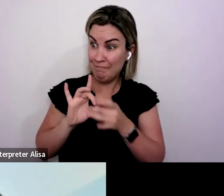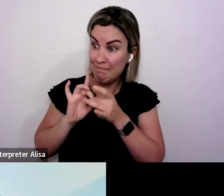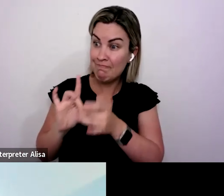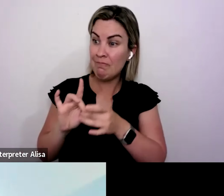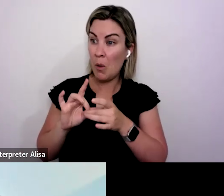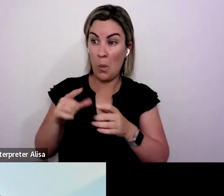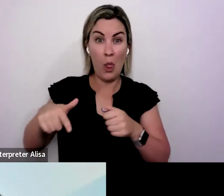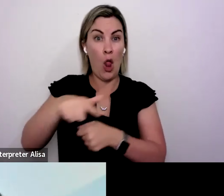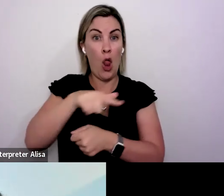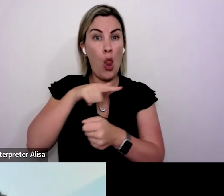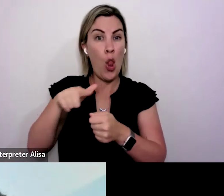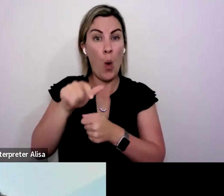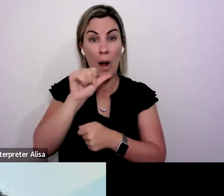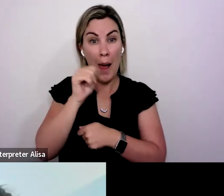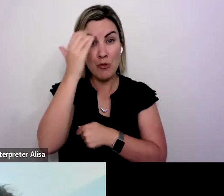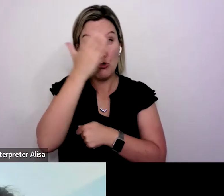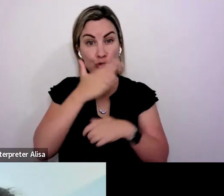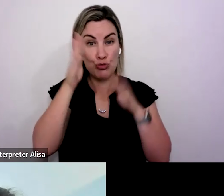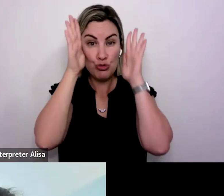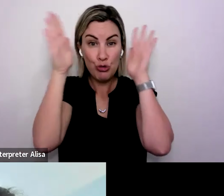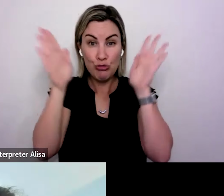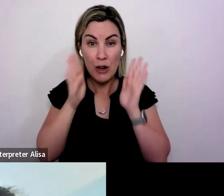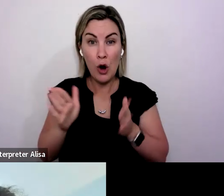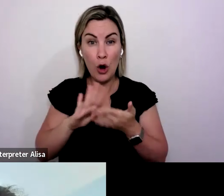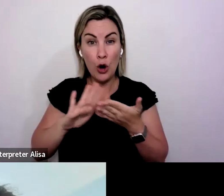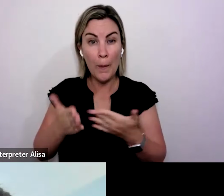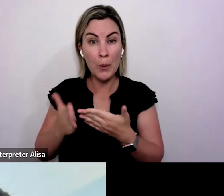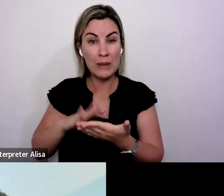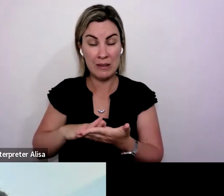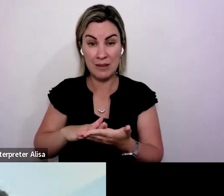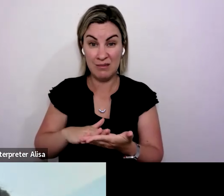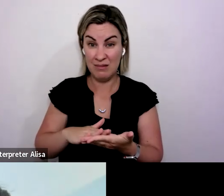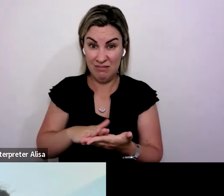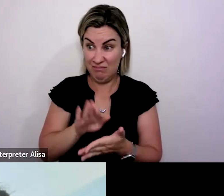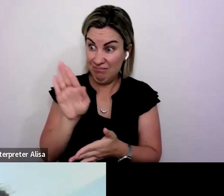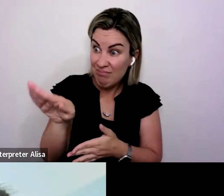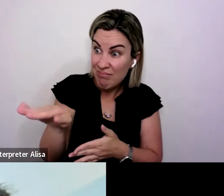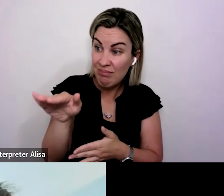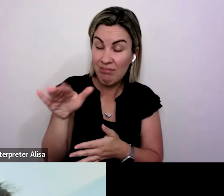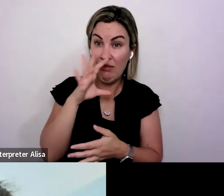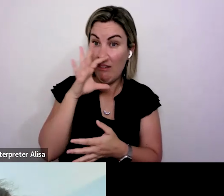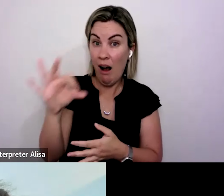have a chat with the Elders in that community